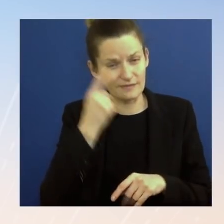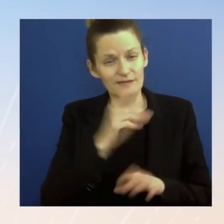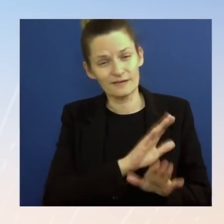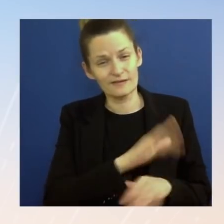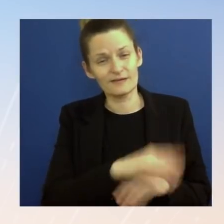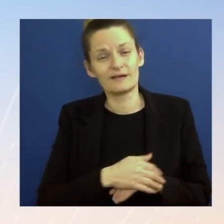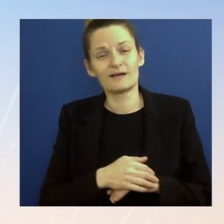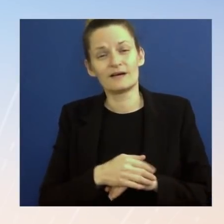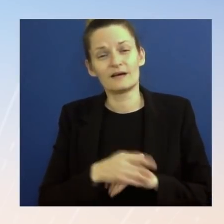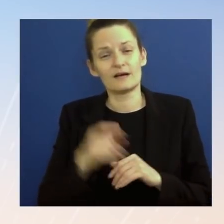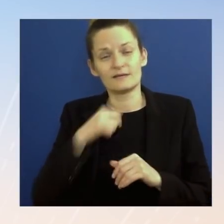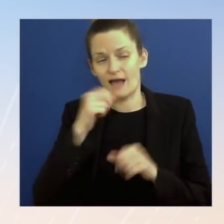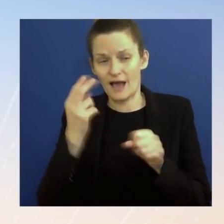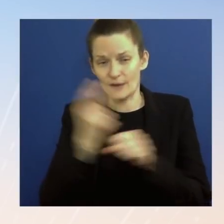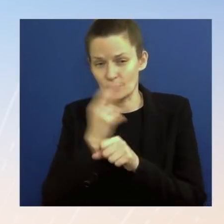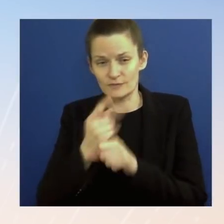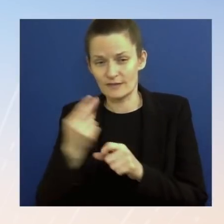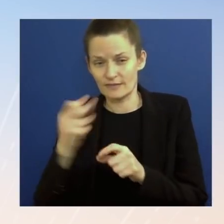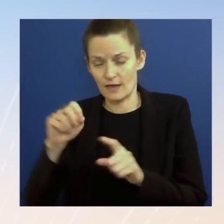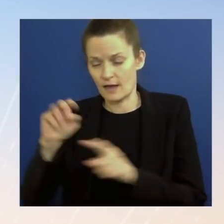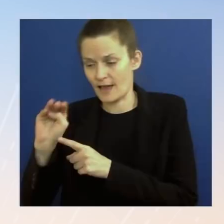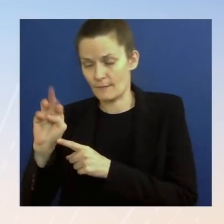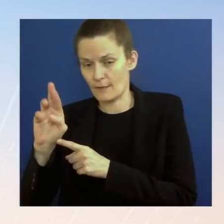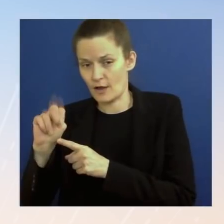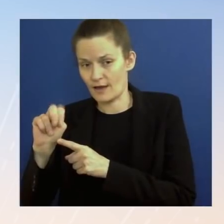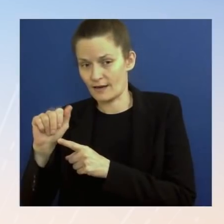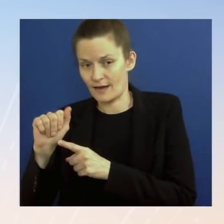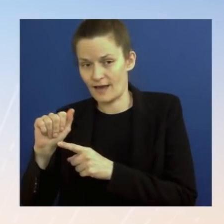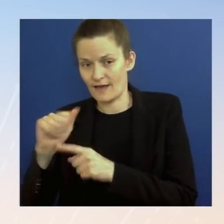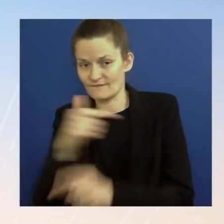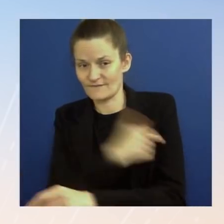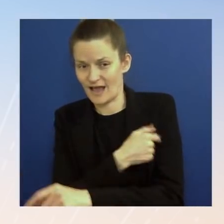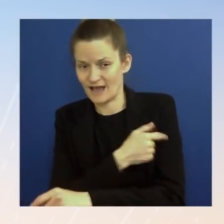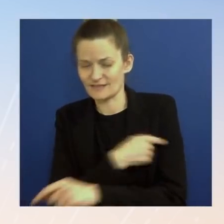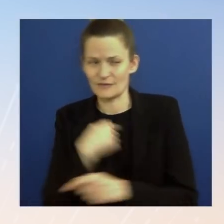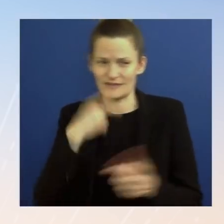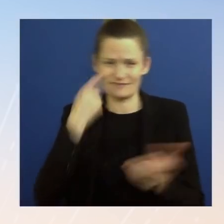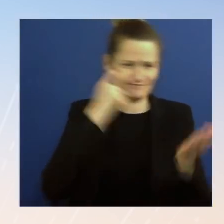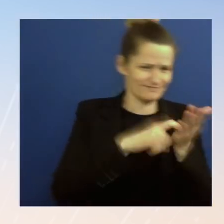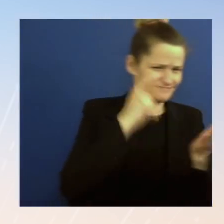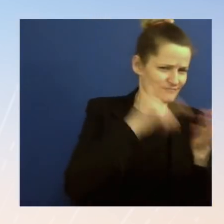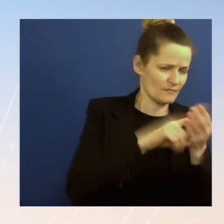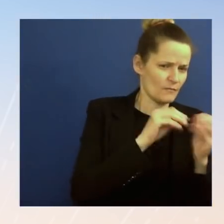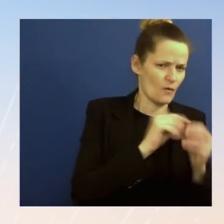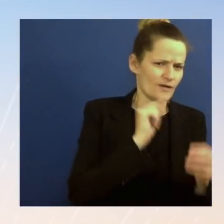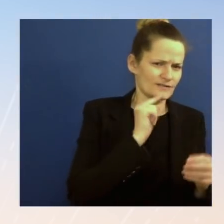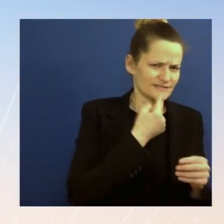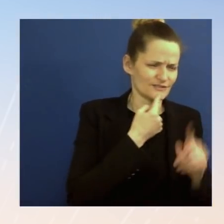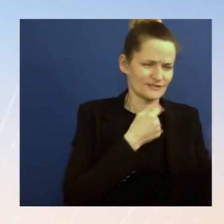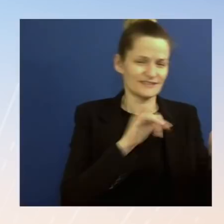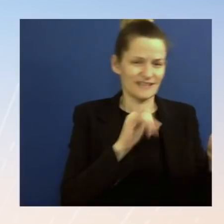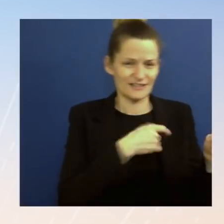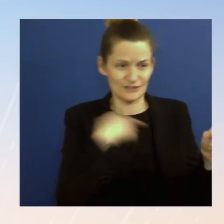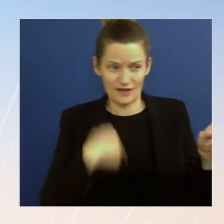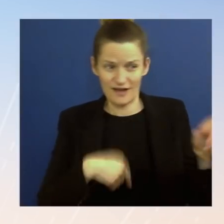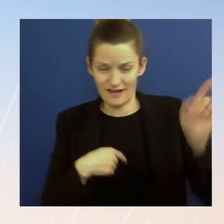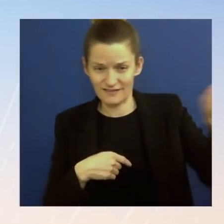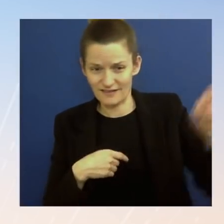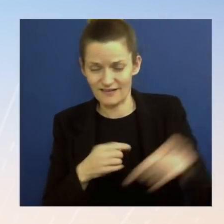What I would note, just to go back to your earlier part of your question, is that we are still pressing -- the place where it is concerning